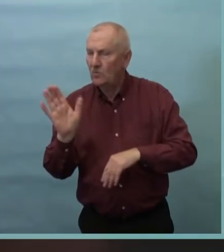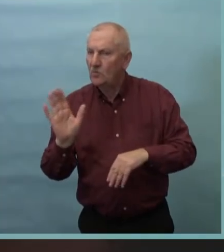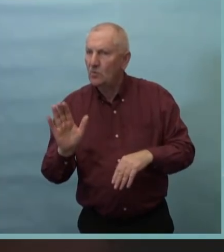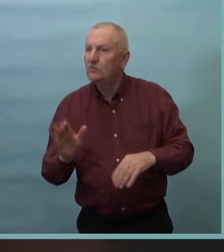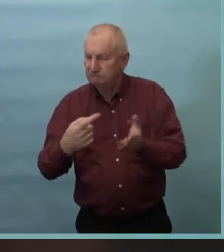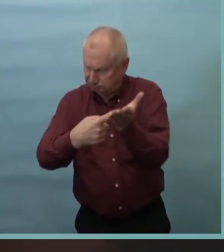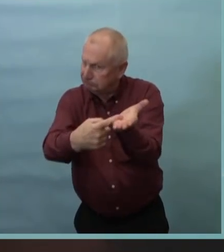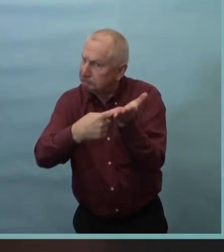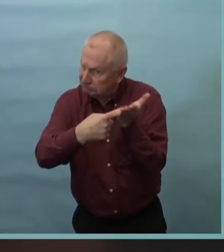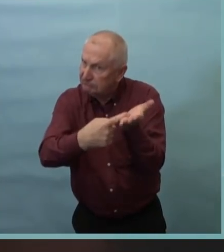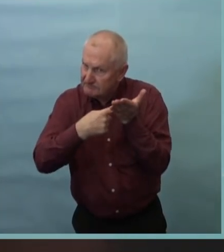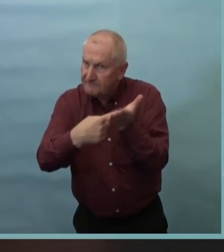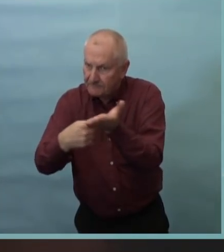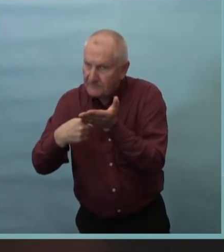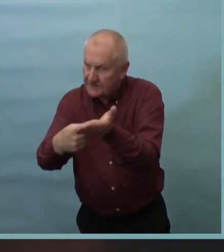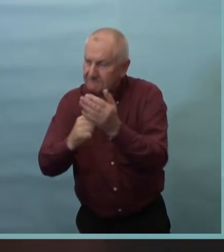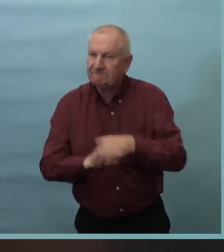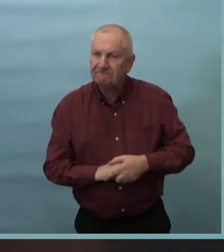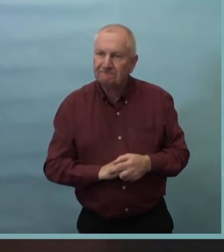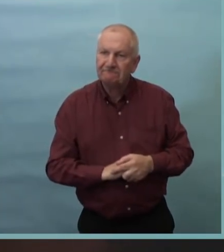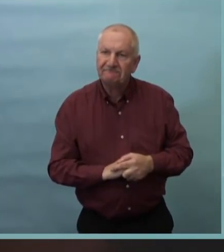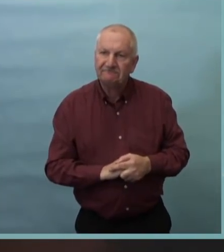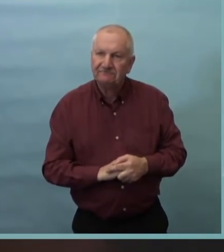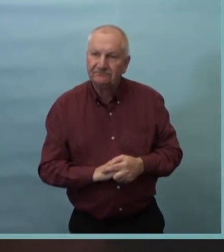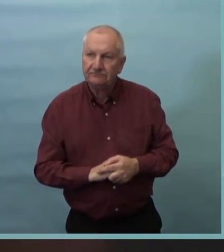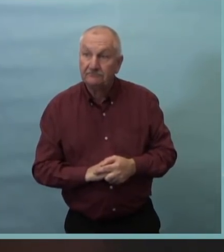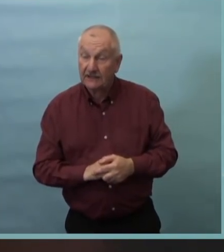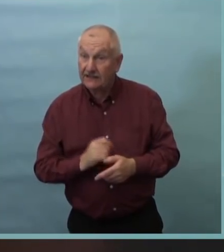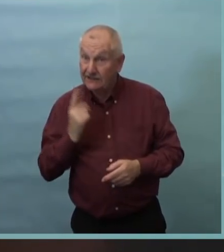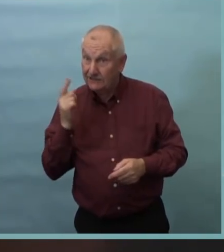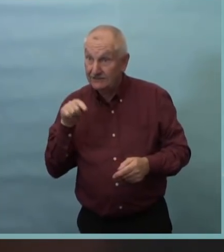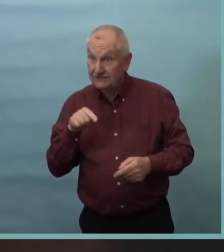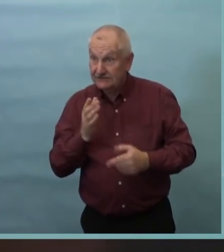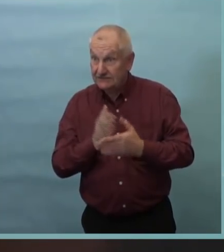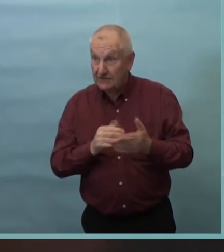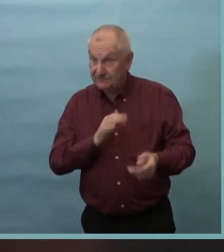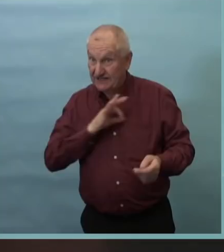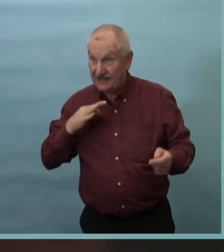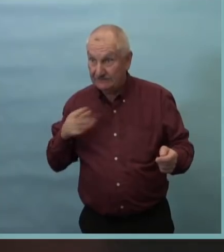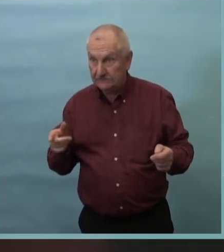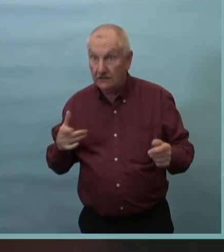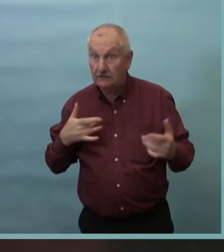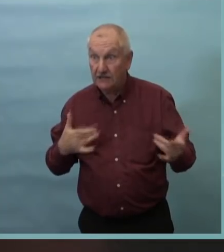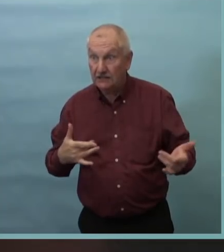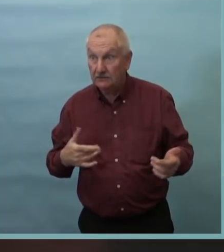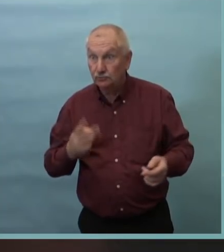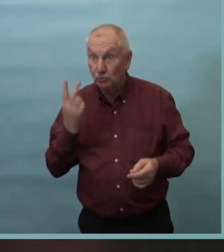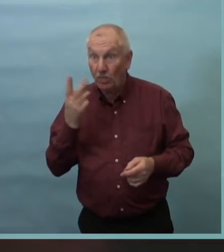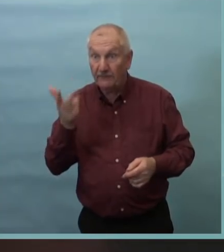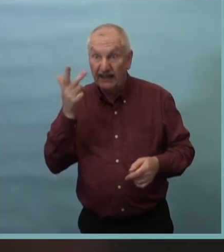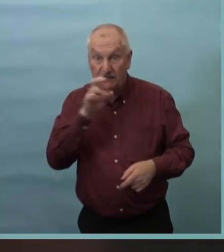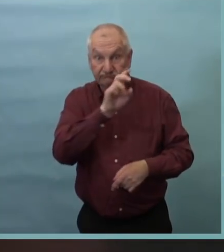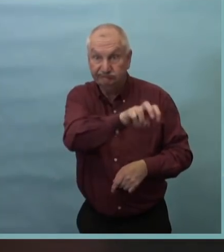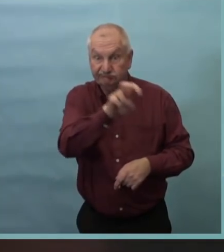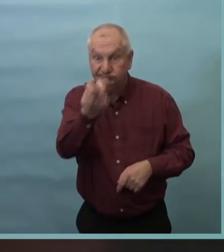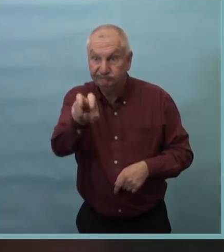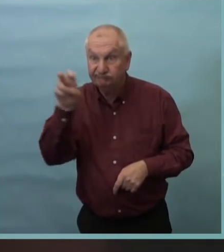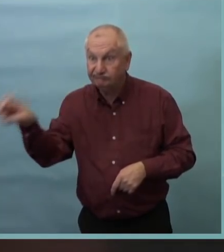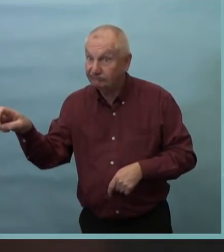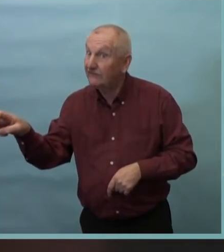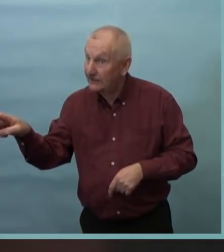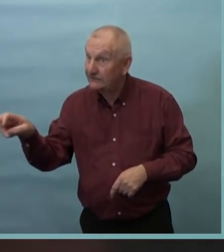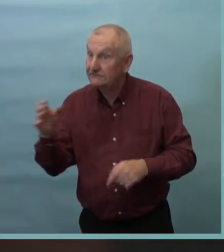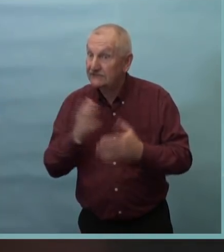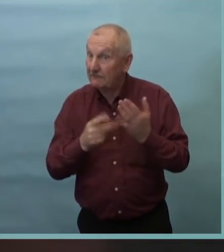employees who work at two or three or even more sites so what what we would